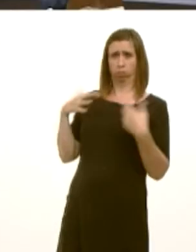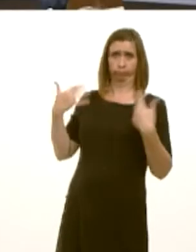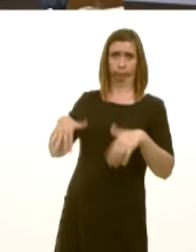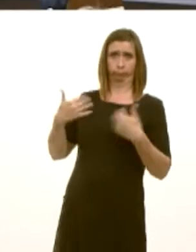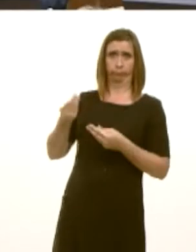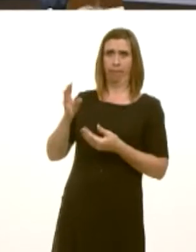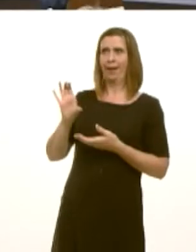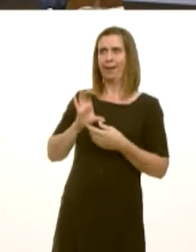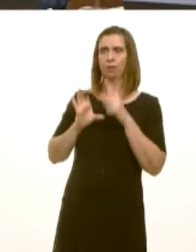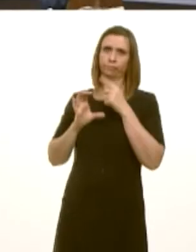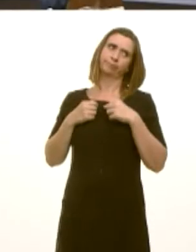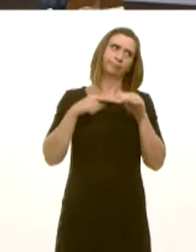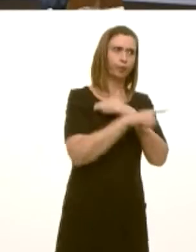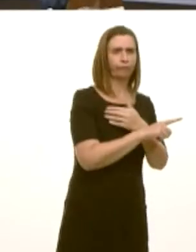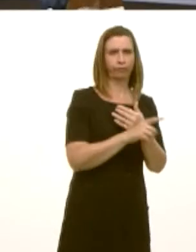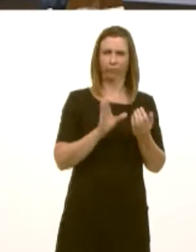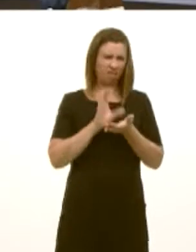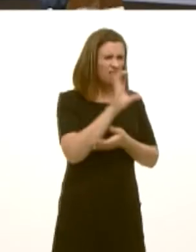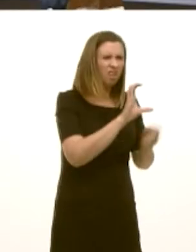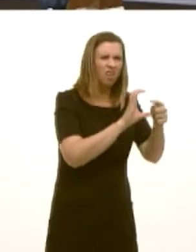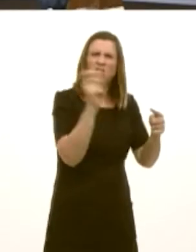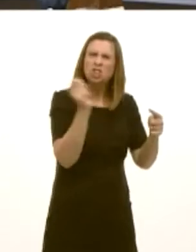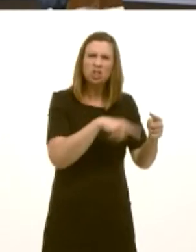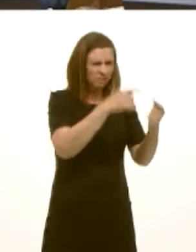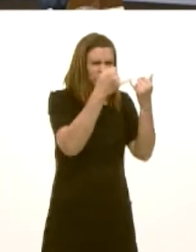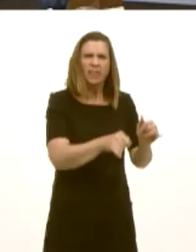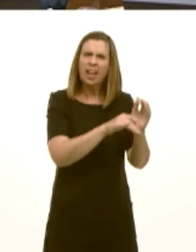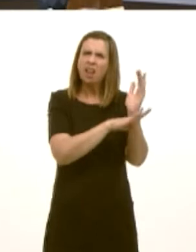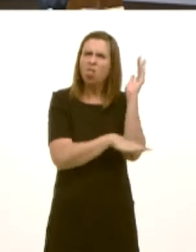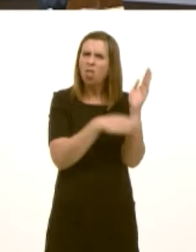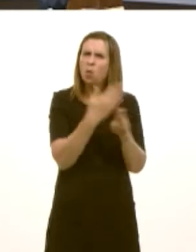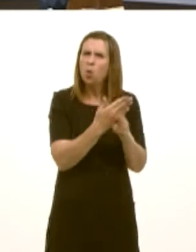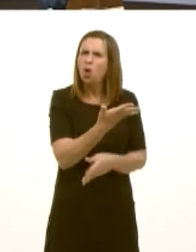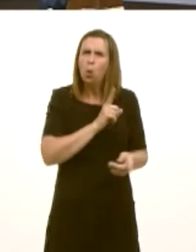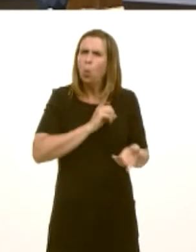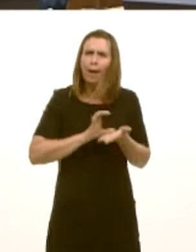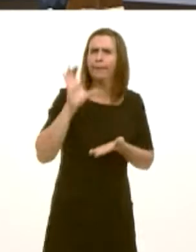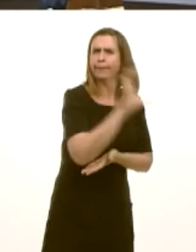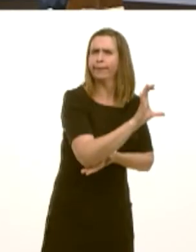Unfortunately, it is not unknown in the public sector, and that is something, Iím afraid,